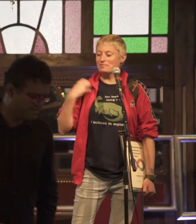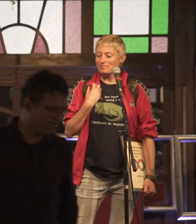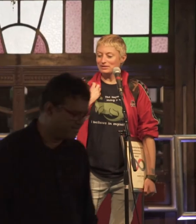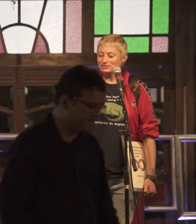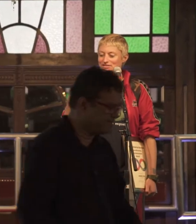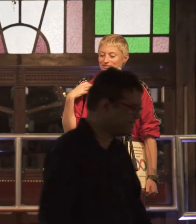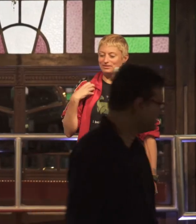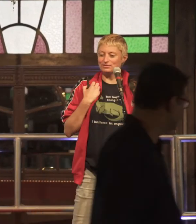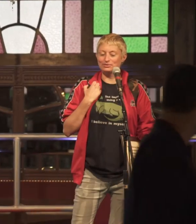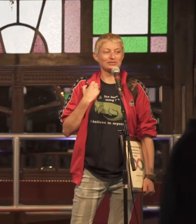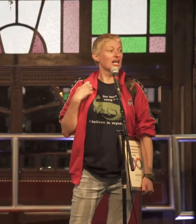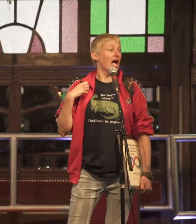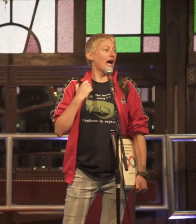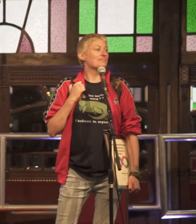I've got my backpack on still, that's awkward.